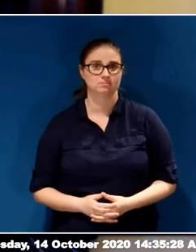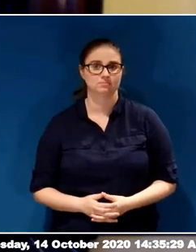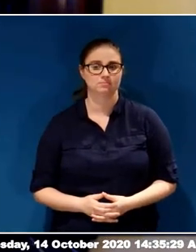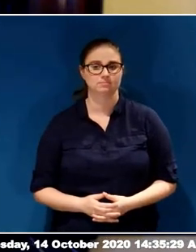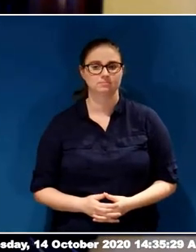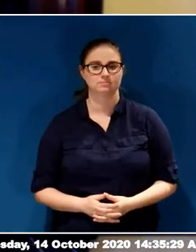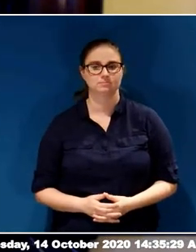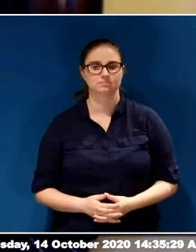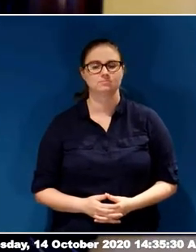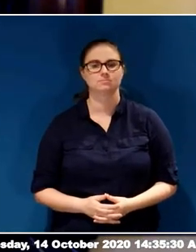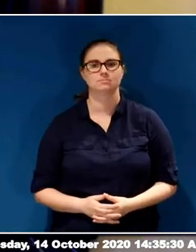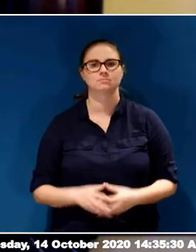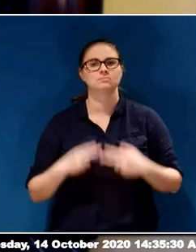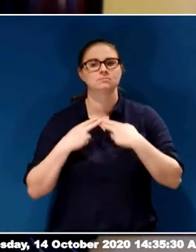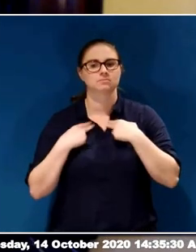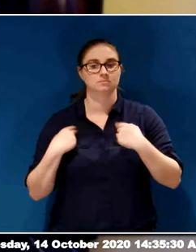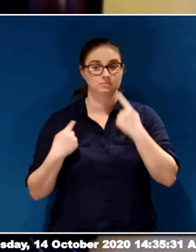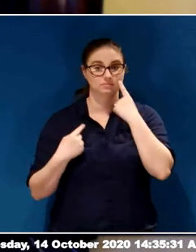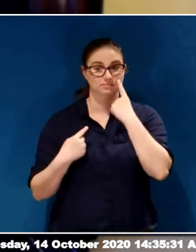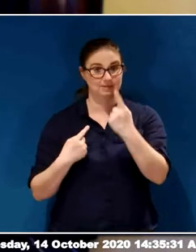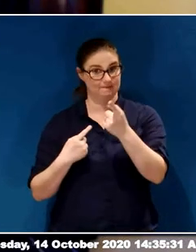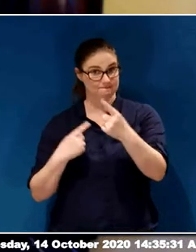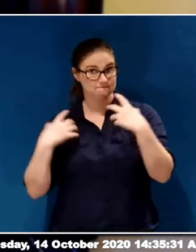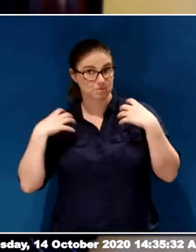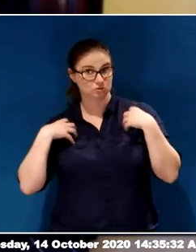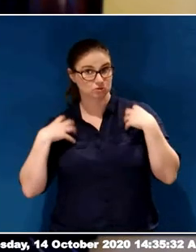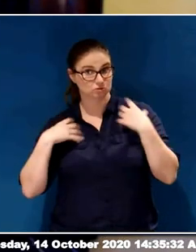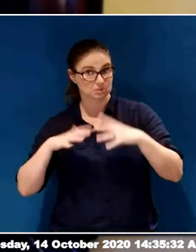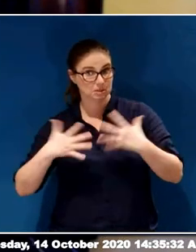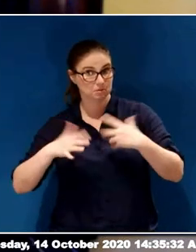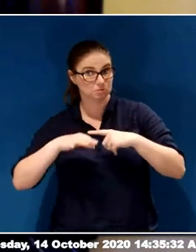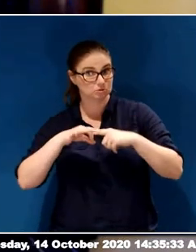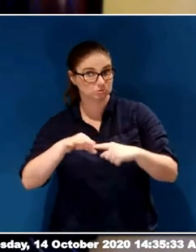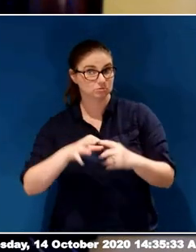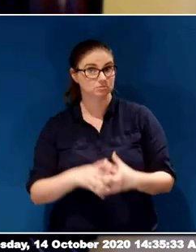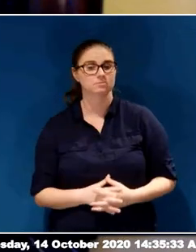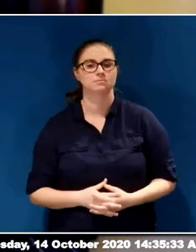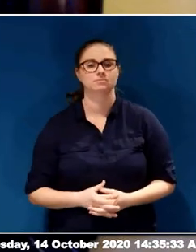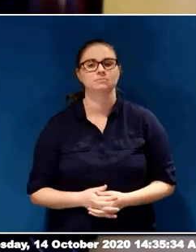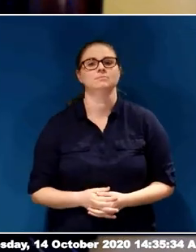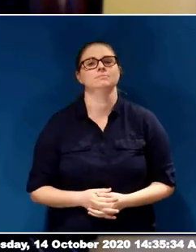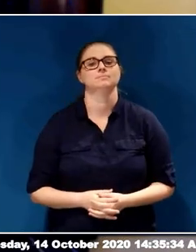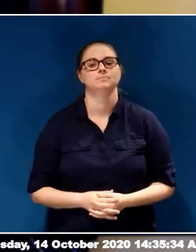Commissioner Atkinson?